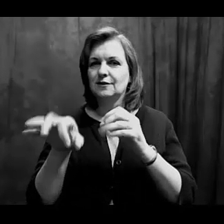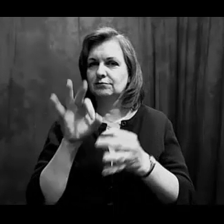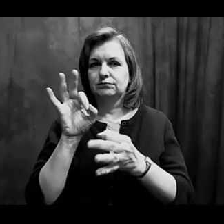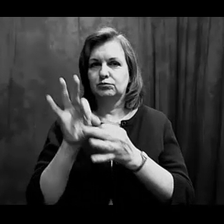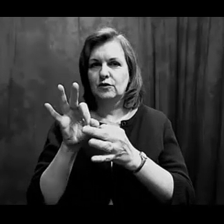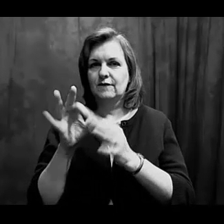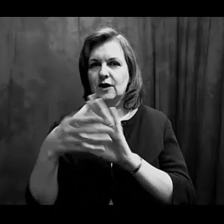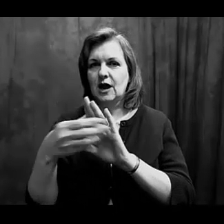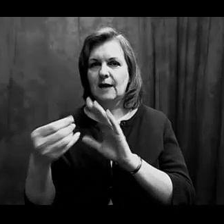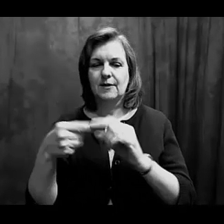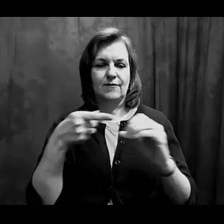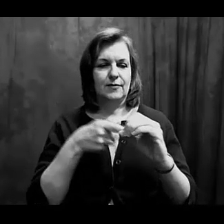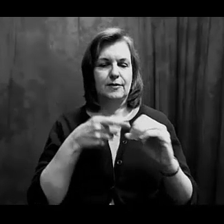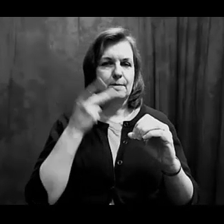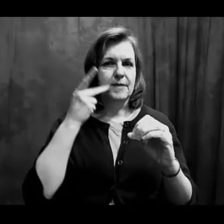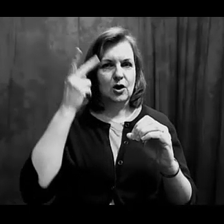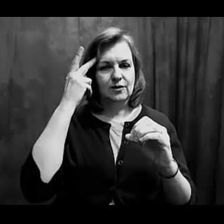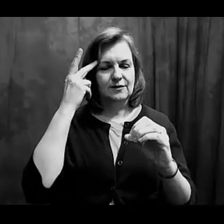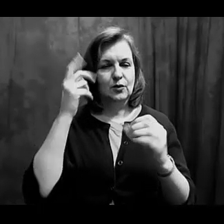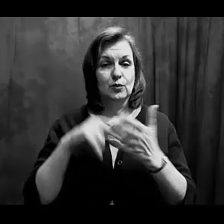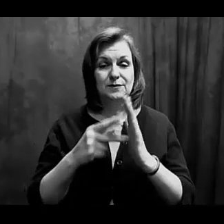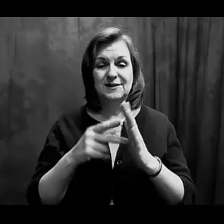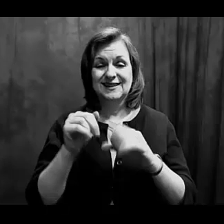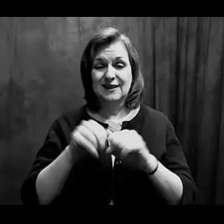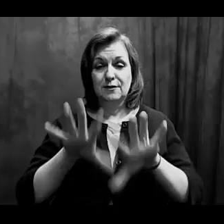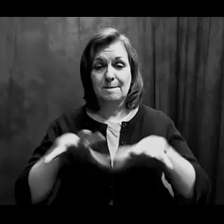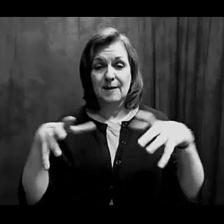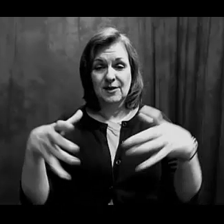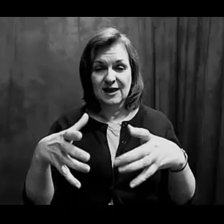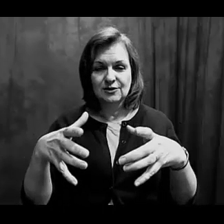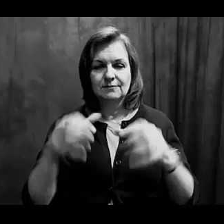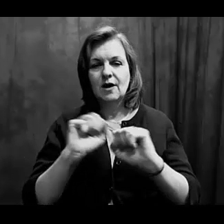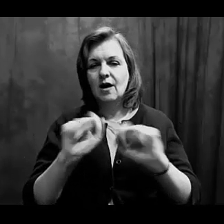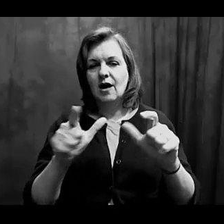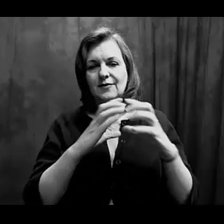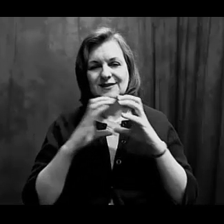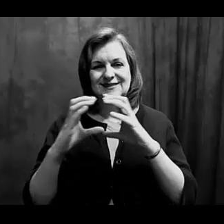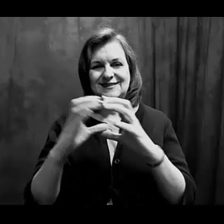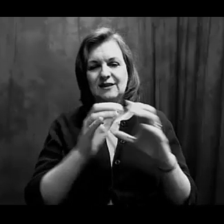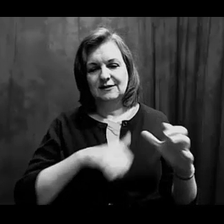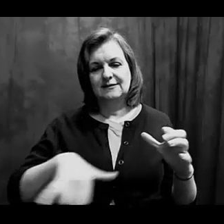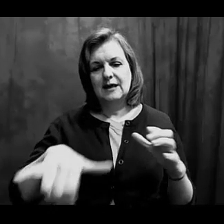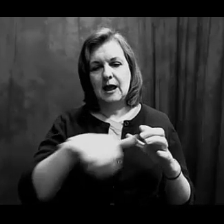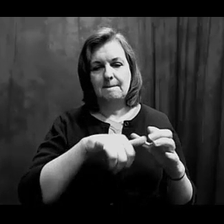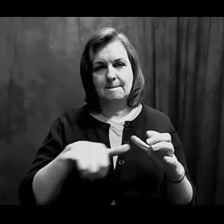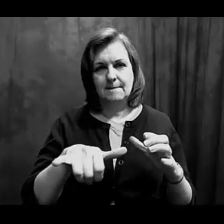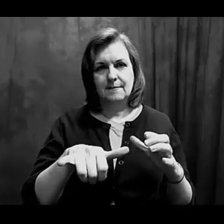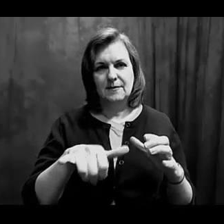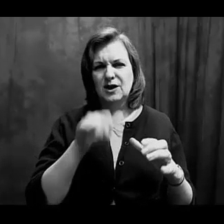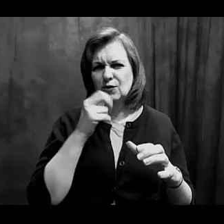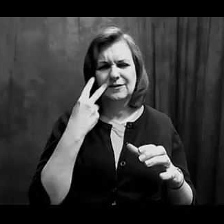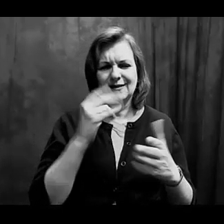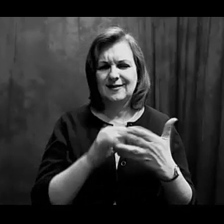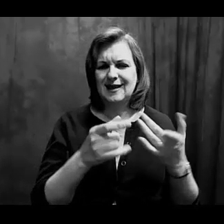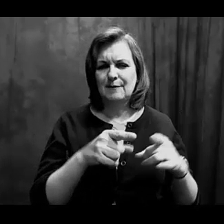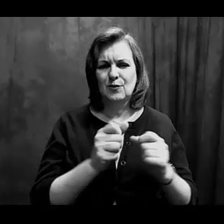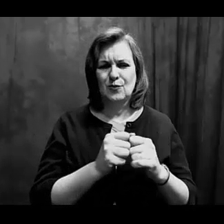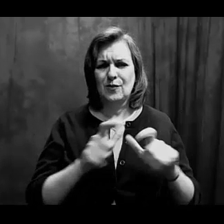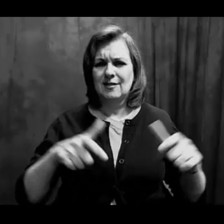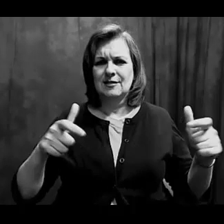everyone in that population would be exactly the same now we of course don't see this in larger more complex animals